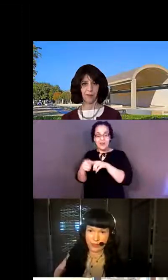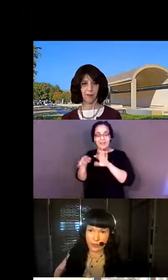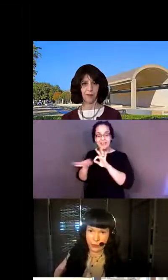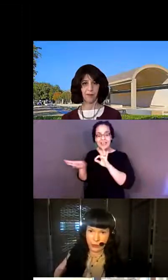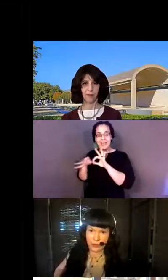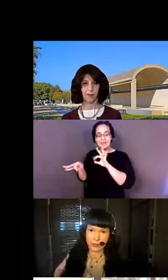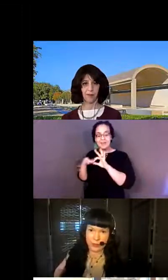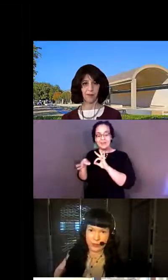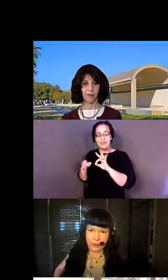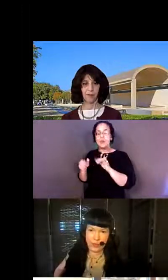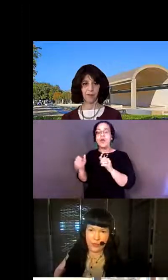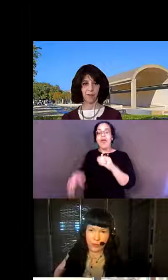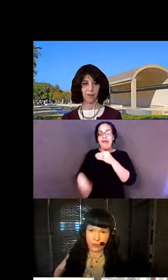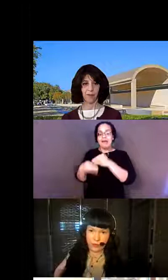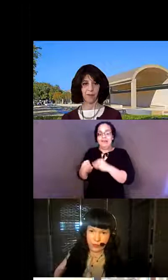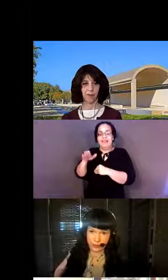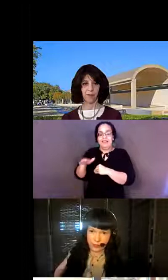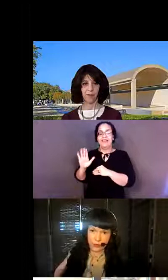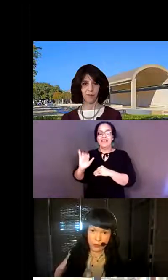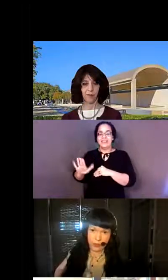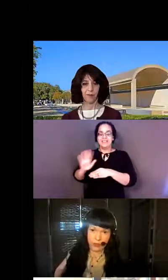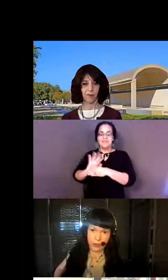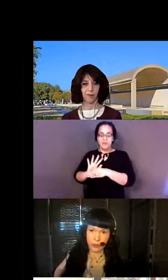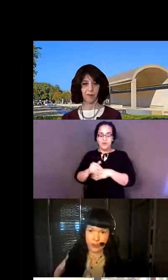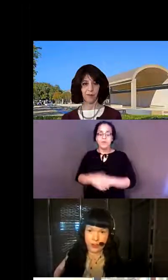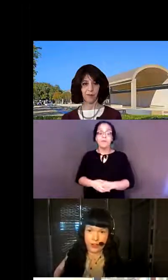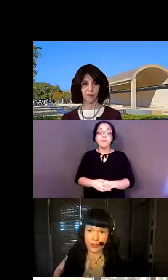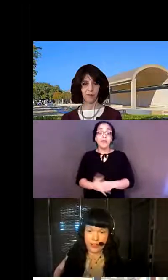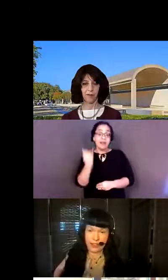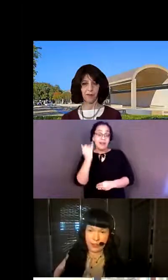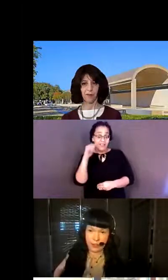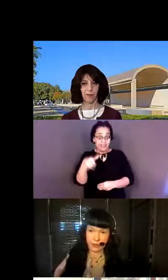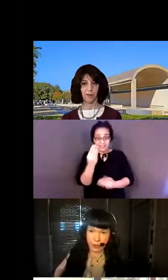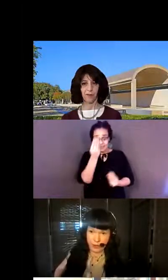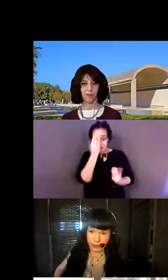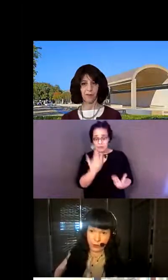recording. If you prefer the information from this